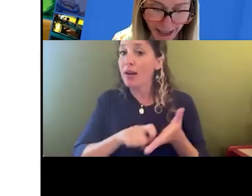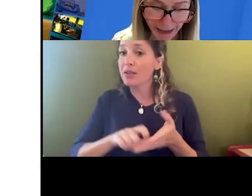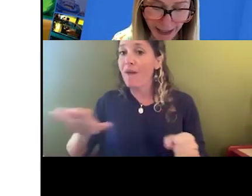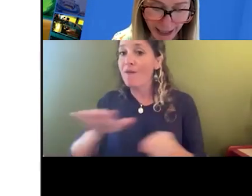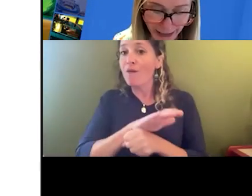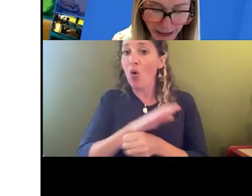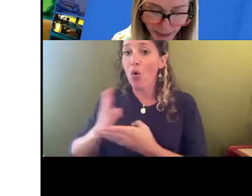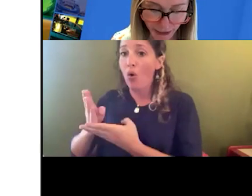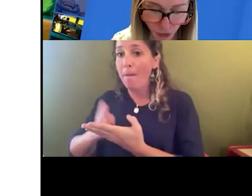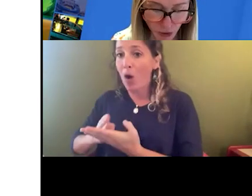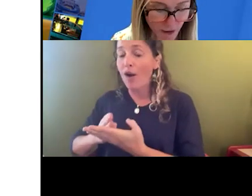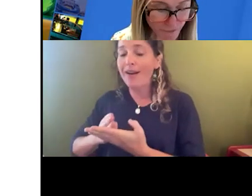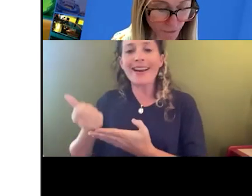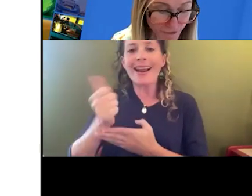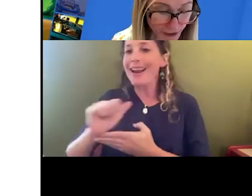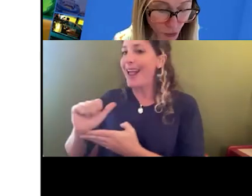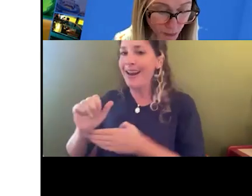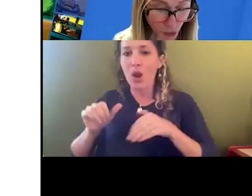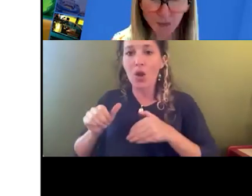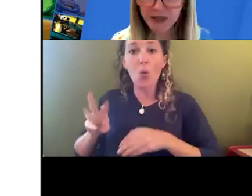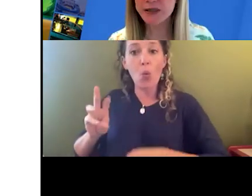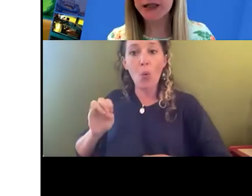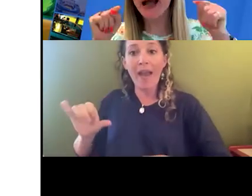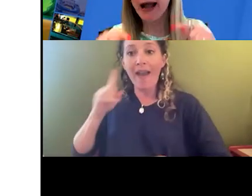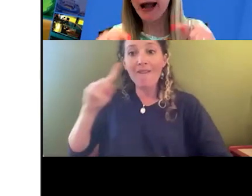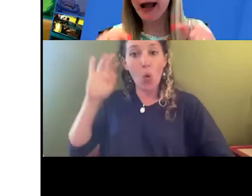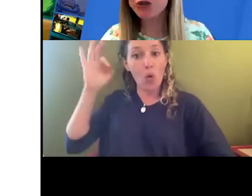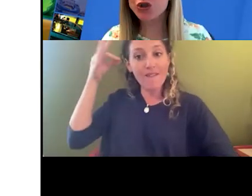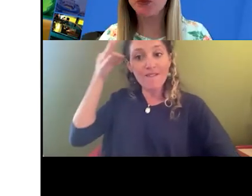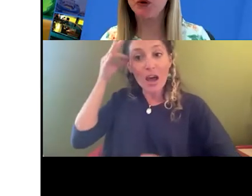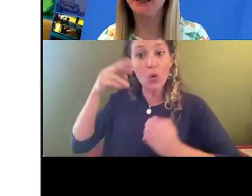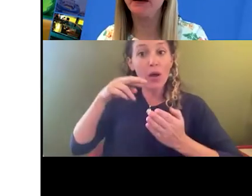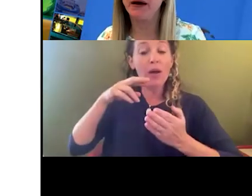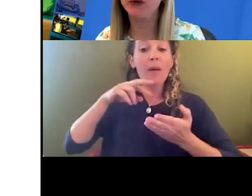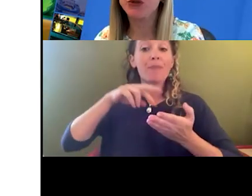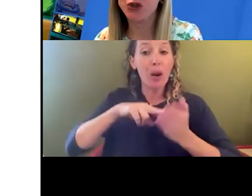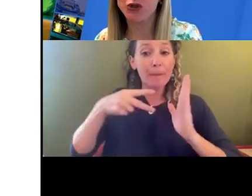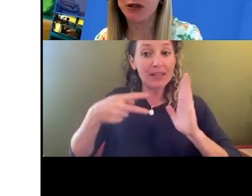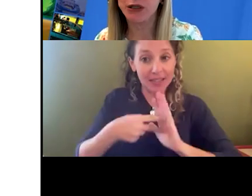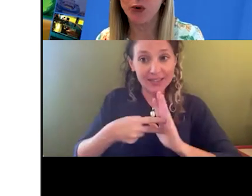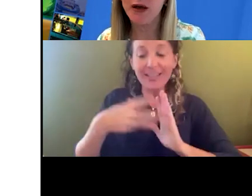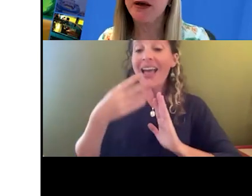and in any manner for federal purposes and to permit others to do so.